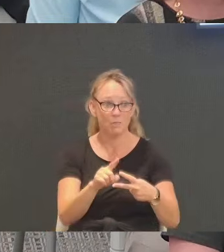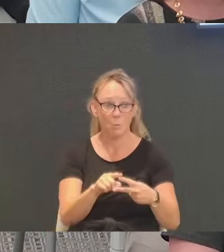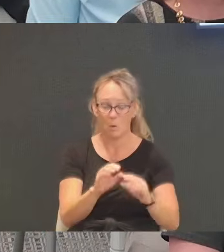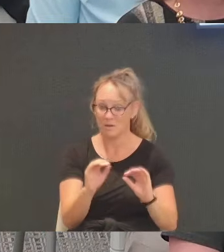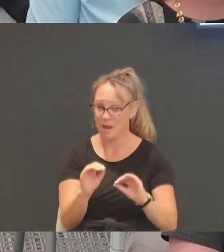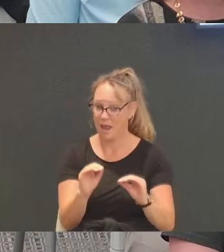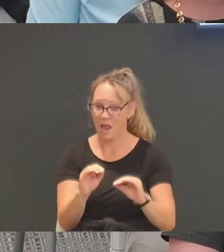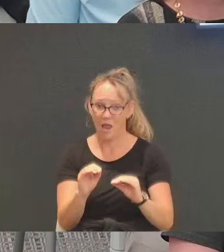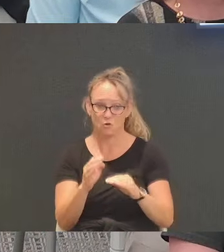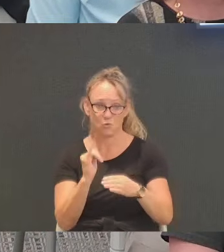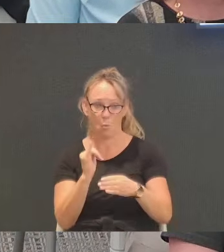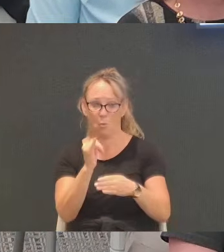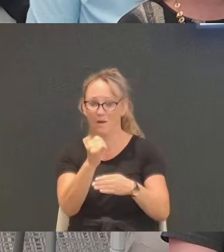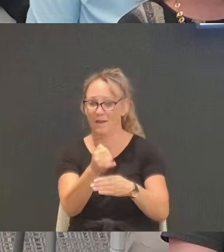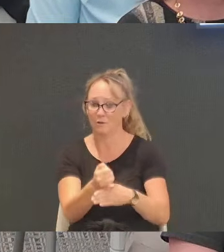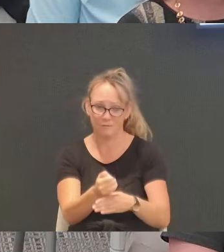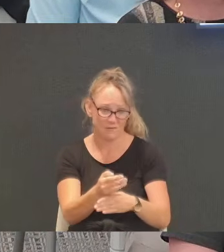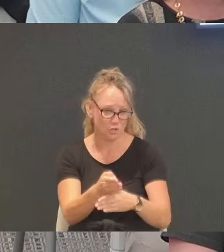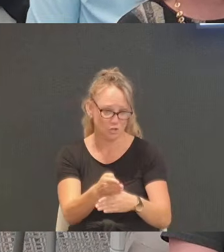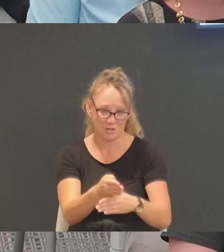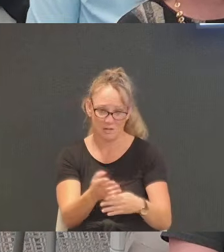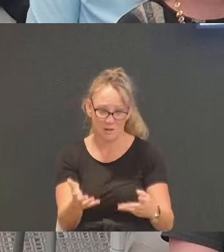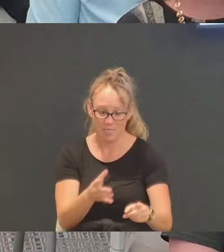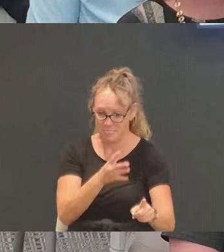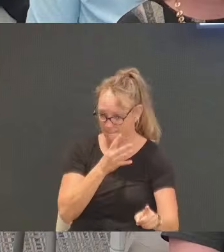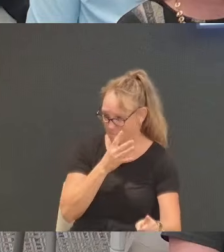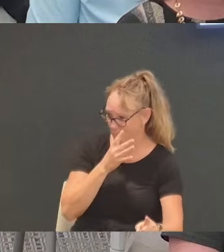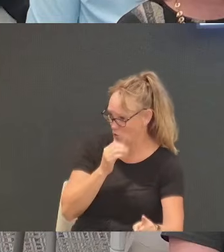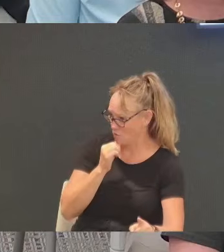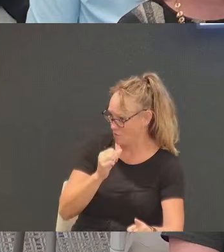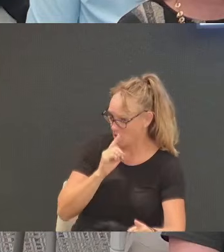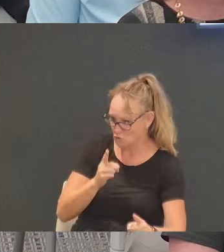her life long term. Their mother wasn't sure how she could manage everything and keep her